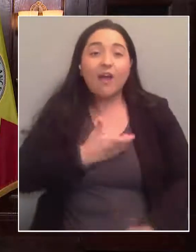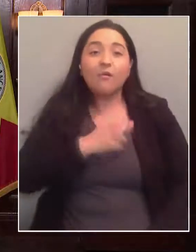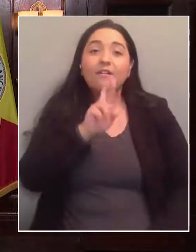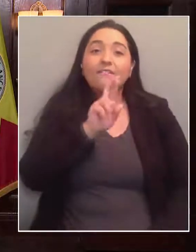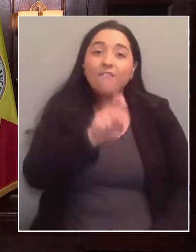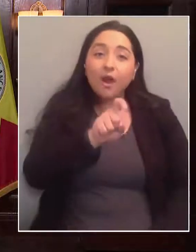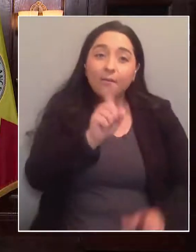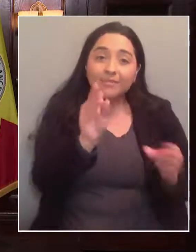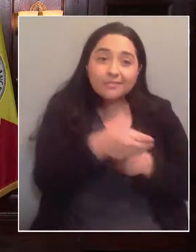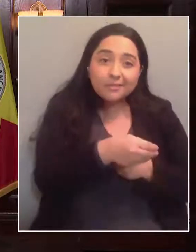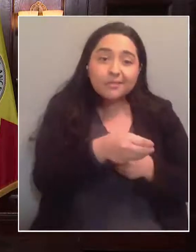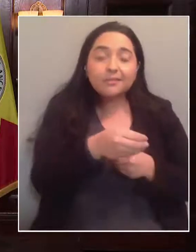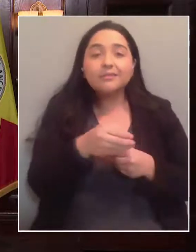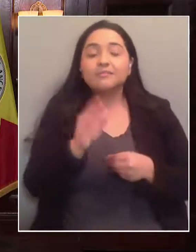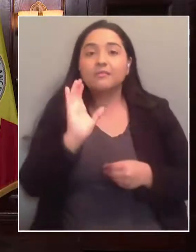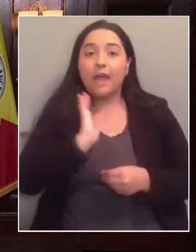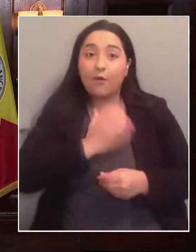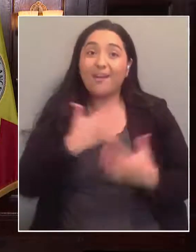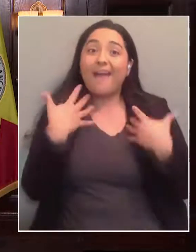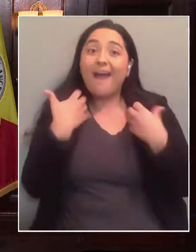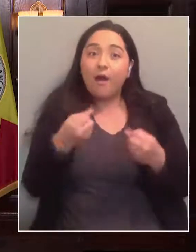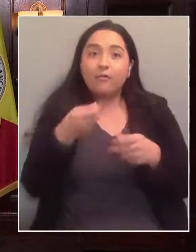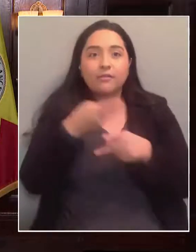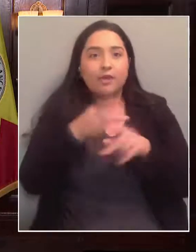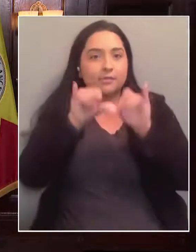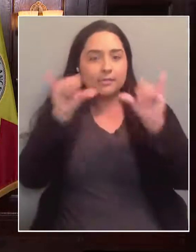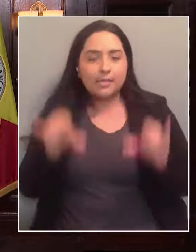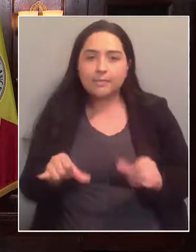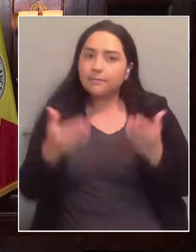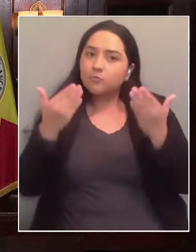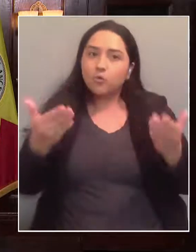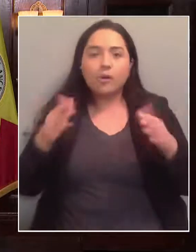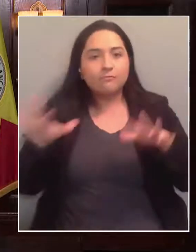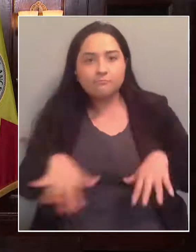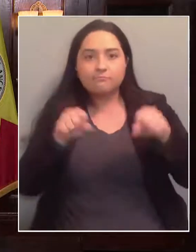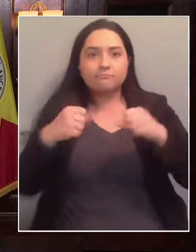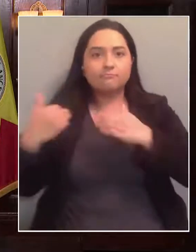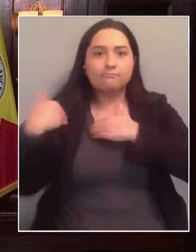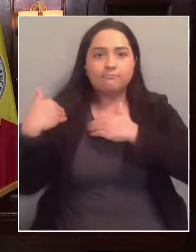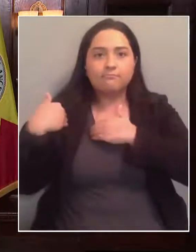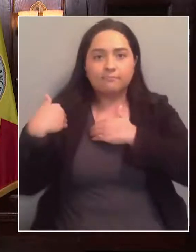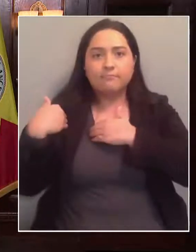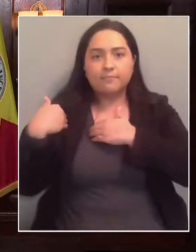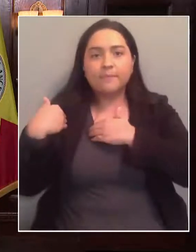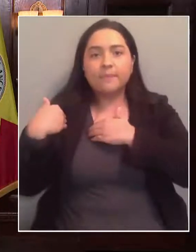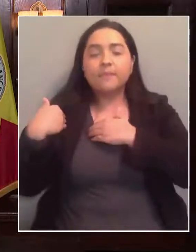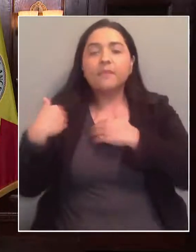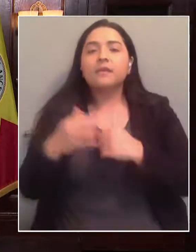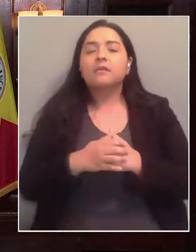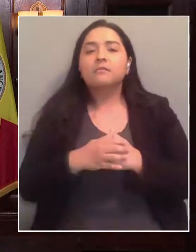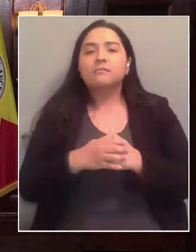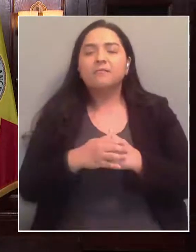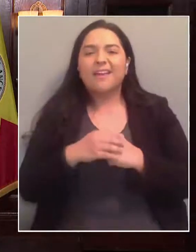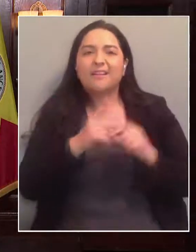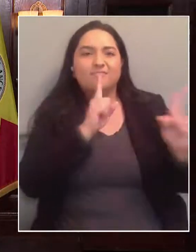OUR HEALTHCARE SYSTEM TO STEP UP AGGRESSIVELY. THIS IS SOMETHING I TALKED TO PRESIDENT-ELECT AND INCOMING